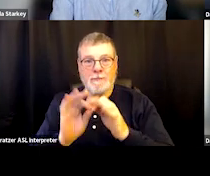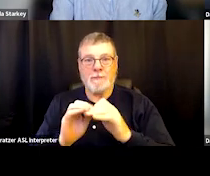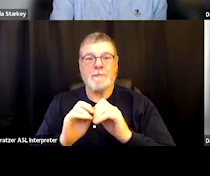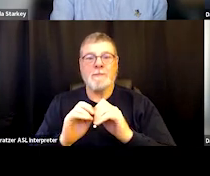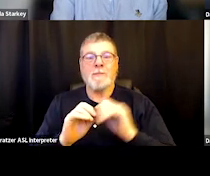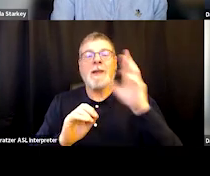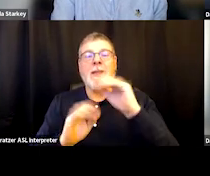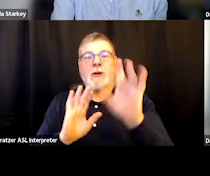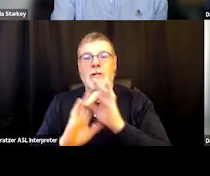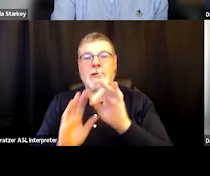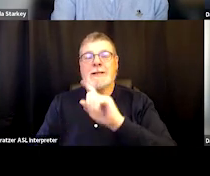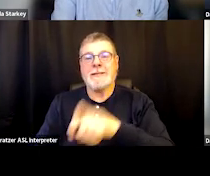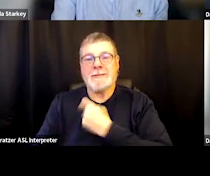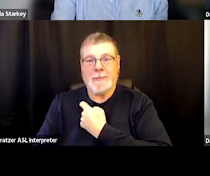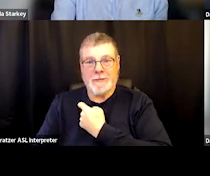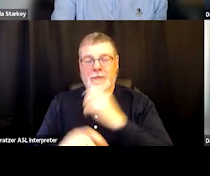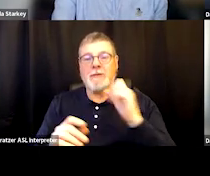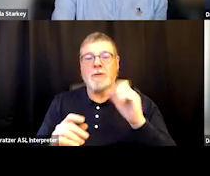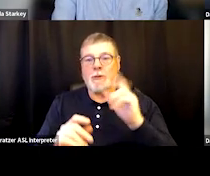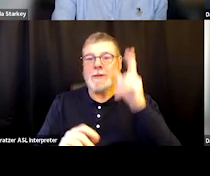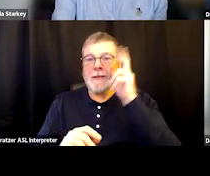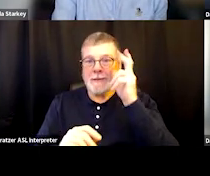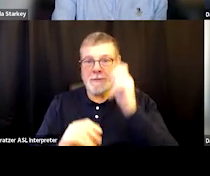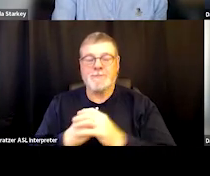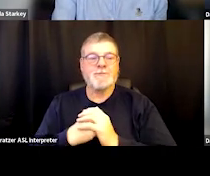and choose Spanish audio to listen to our call in Spanish.